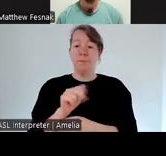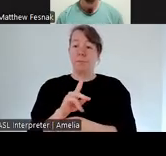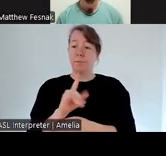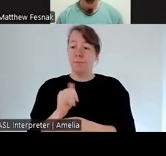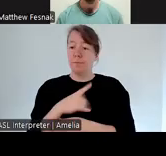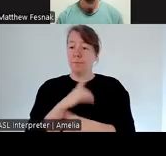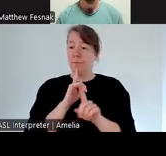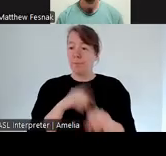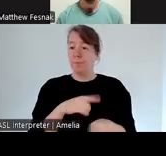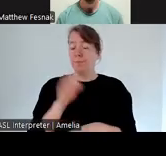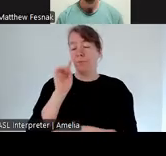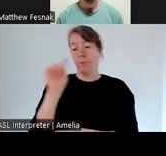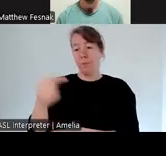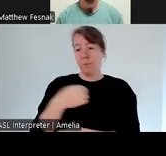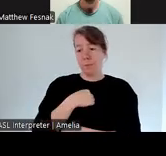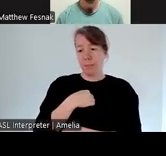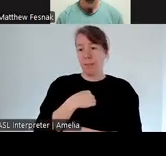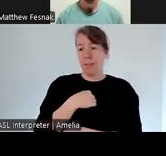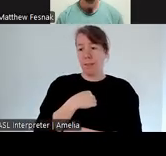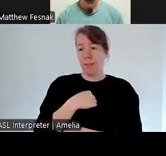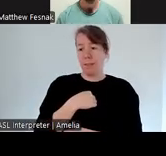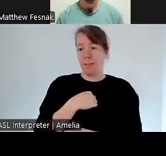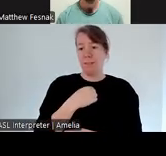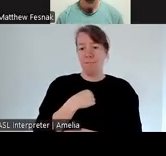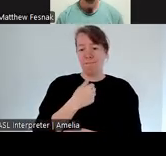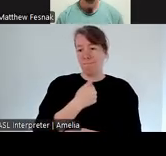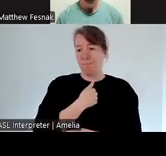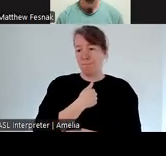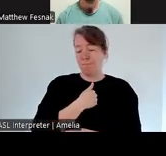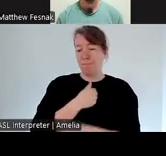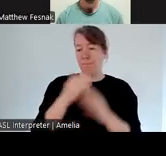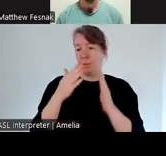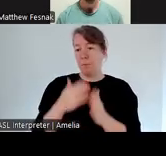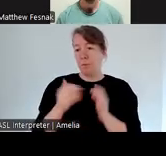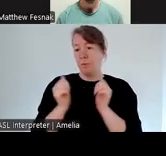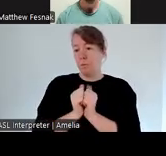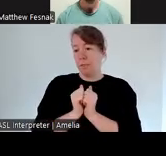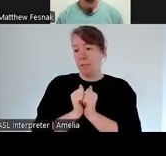I am a person with a disability, but I've also worked as the coordinator for